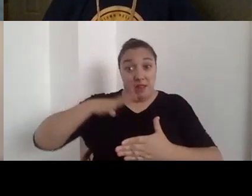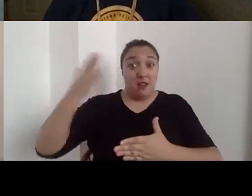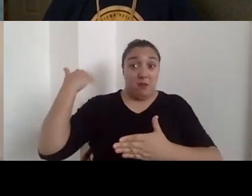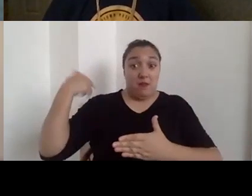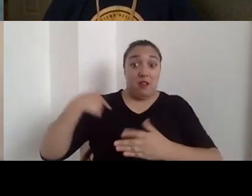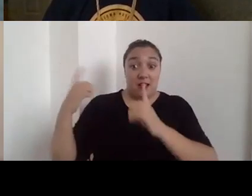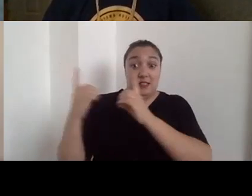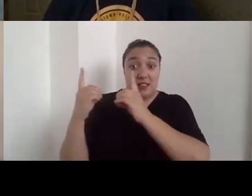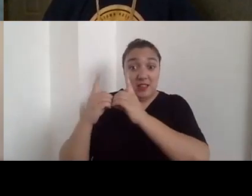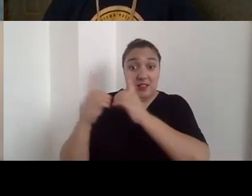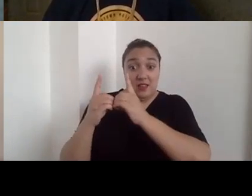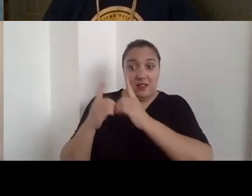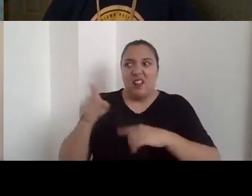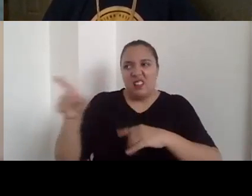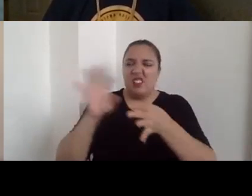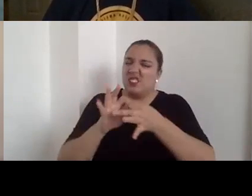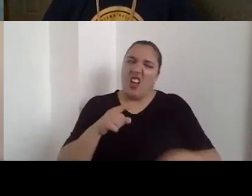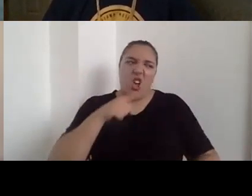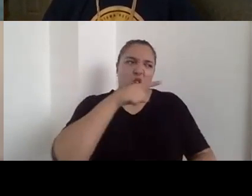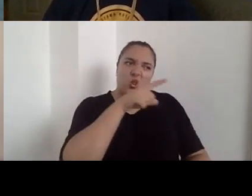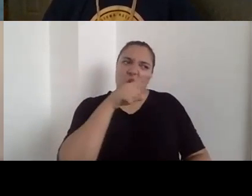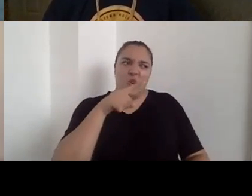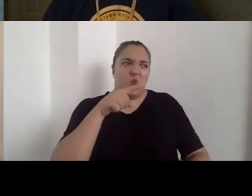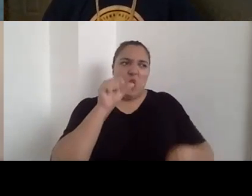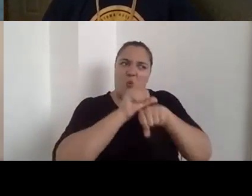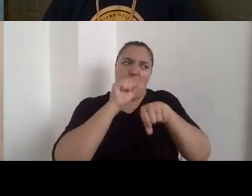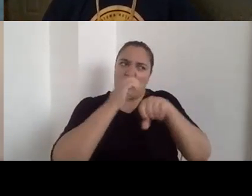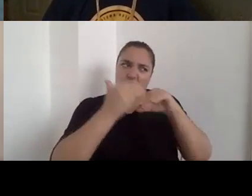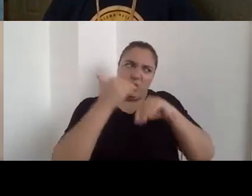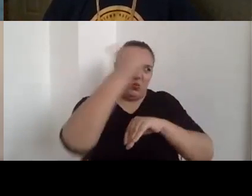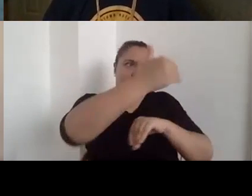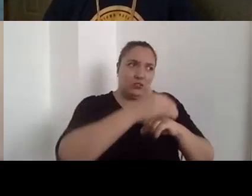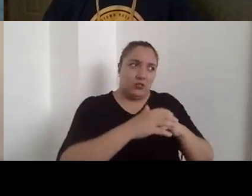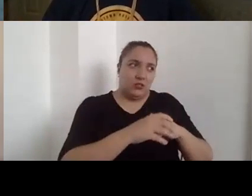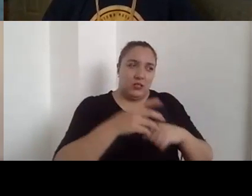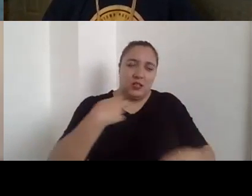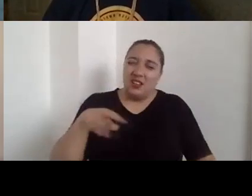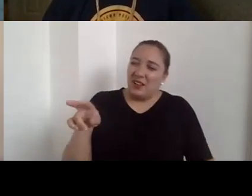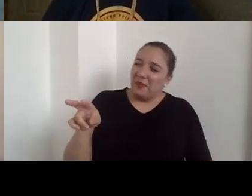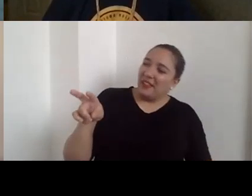because you're a workalcoholic. Which is such a bizarre thing to do because why wouldn't you want somebody invested in their livelihood.